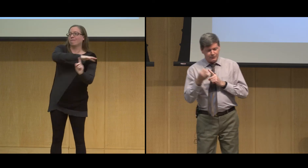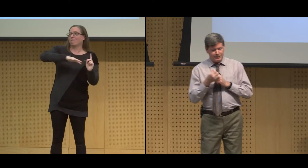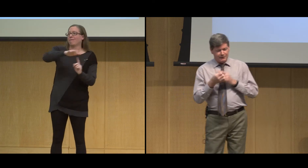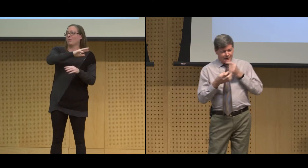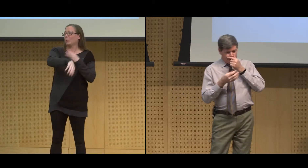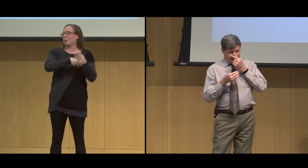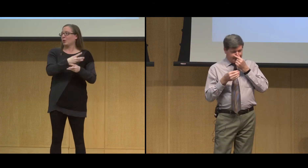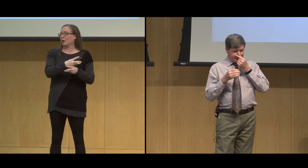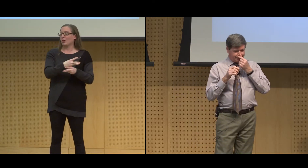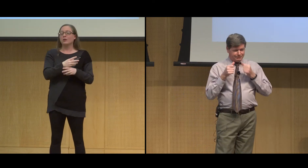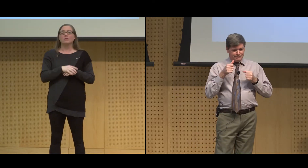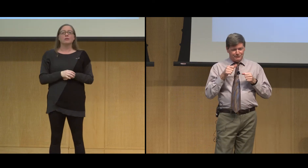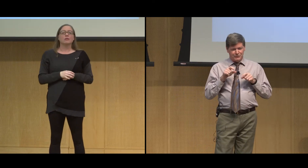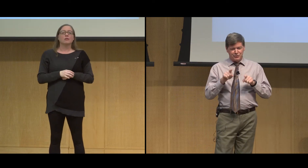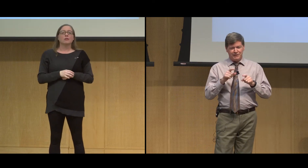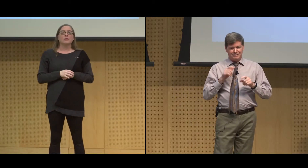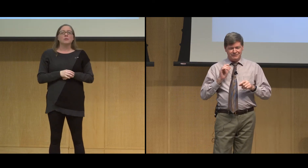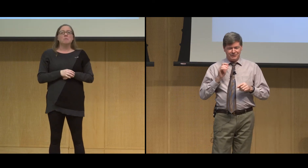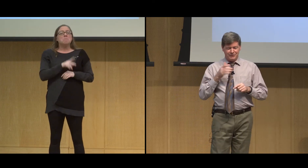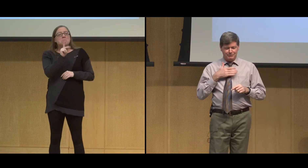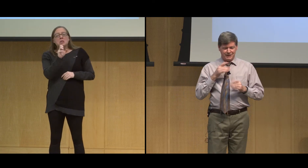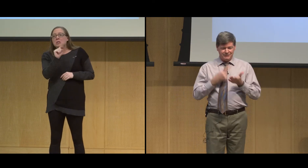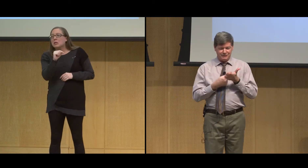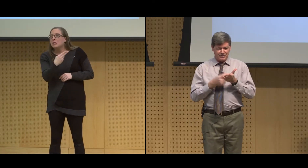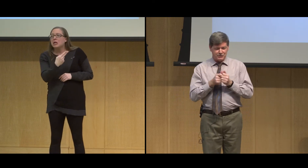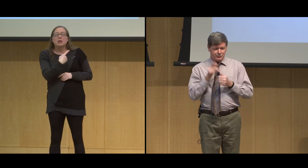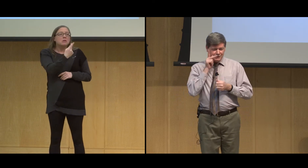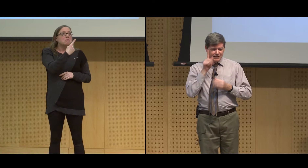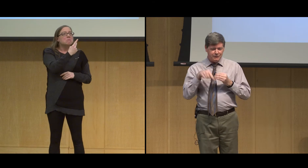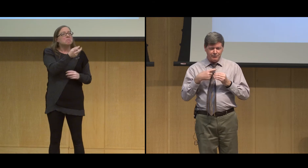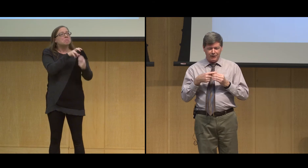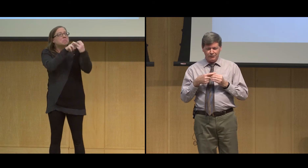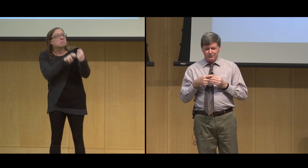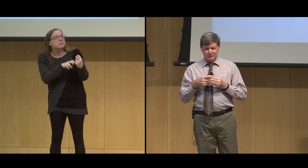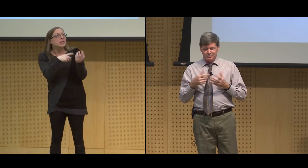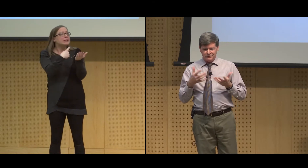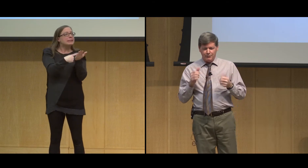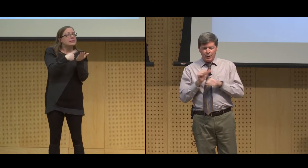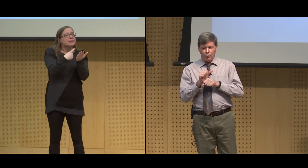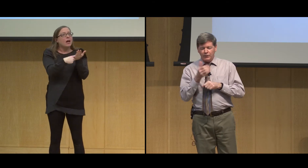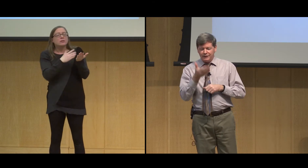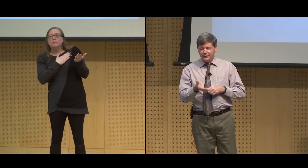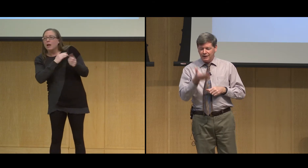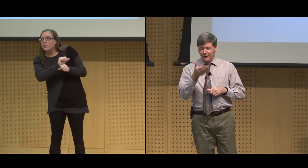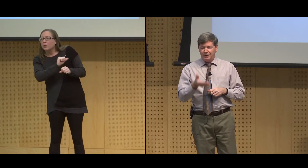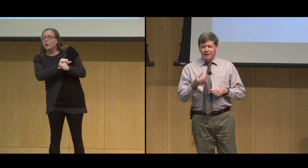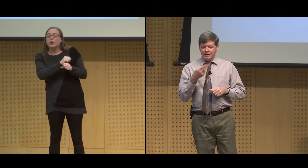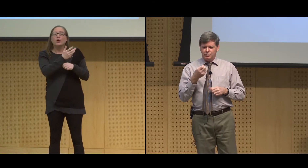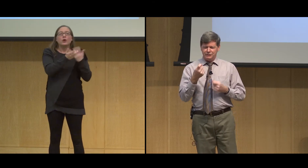And during--during my discussions with Keith about--about working there, he was...